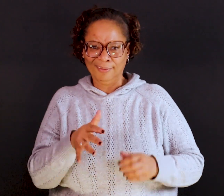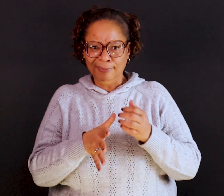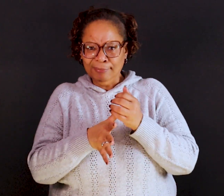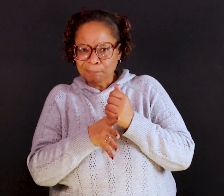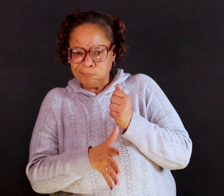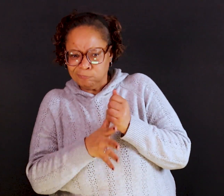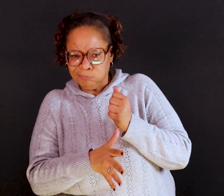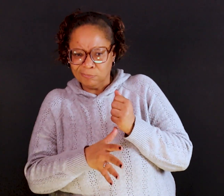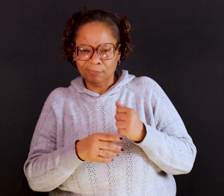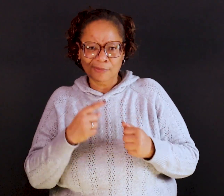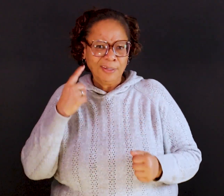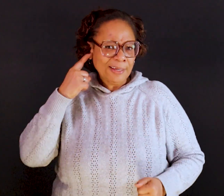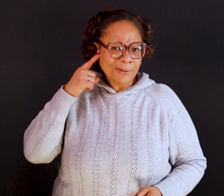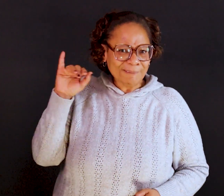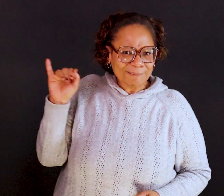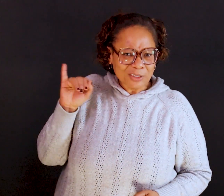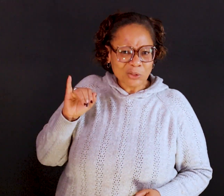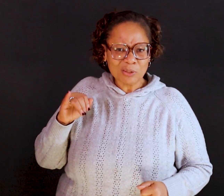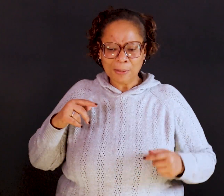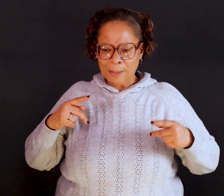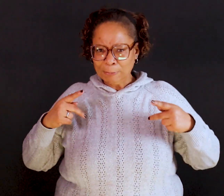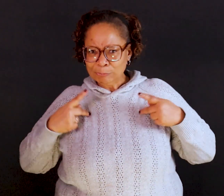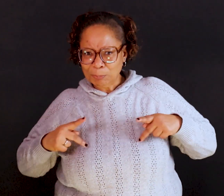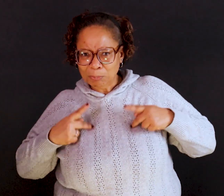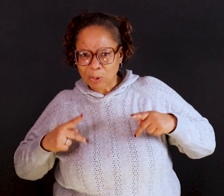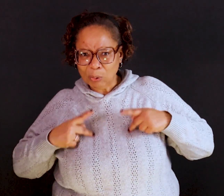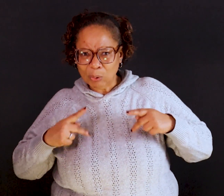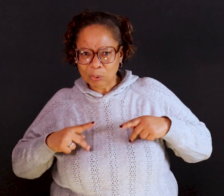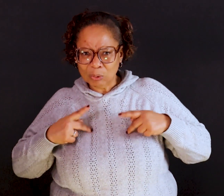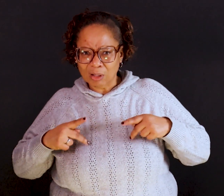like diarrhea, ear infections, pneumonia,